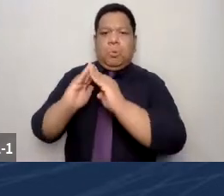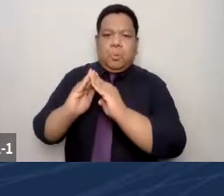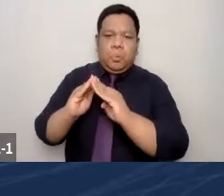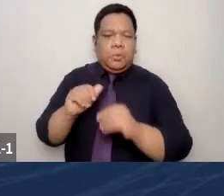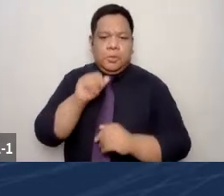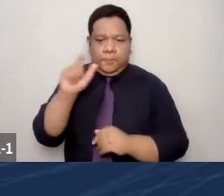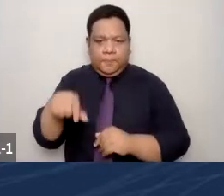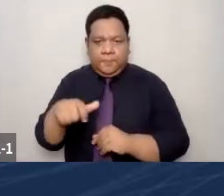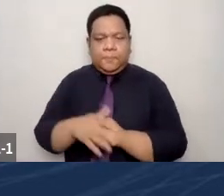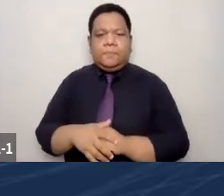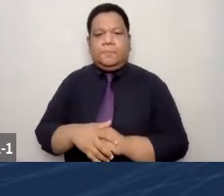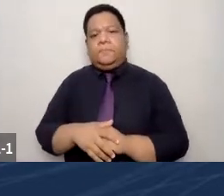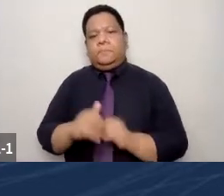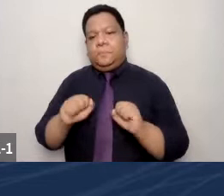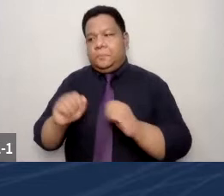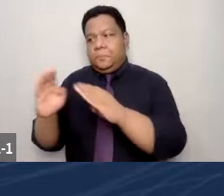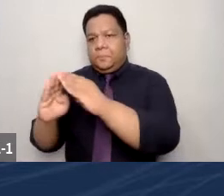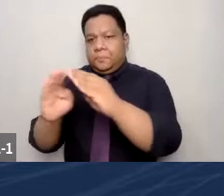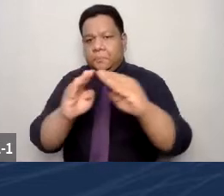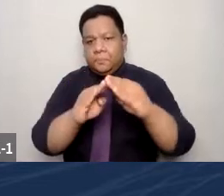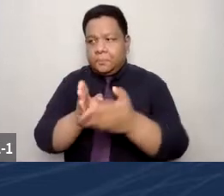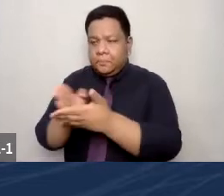So they come to those, house to house or facility to facility.